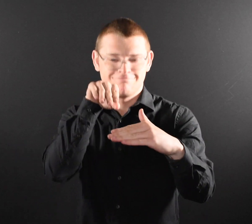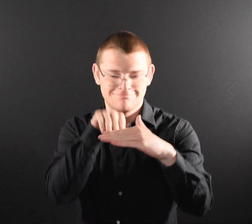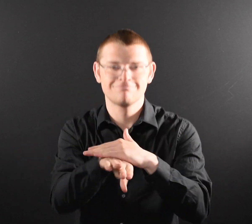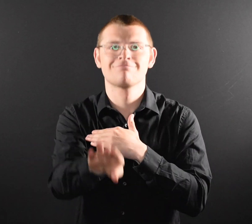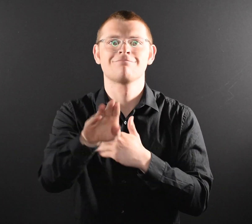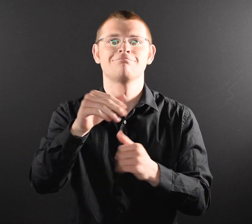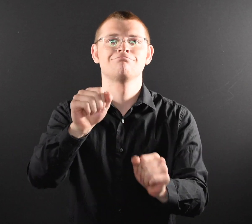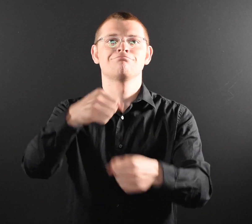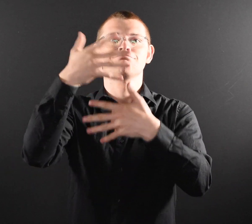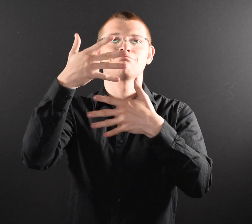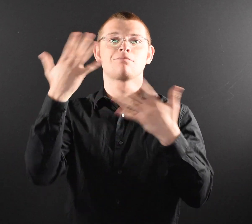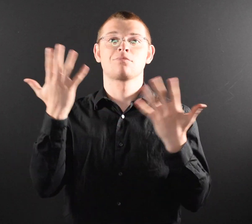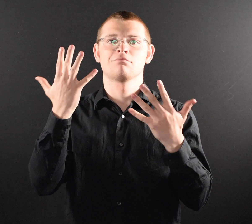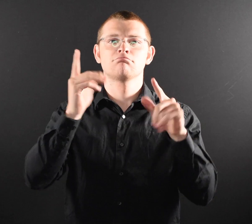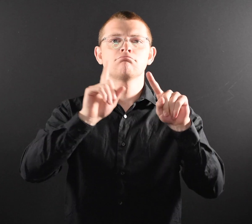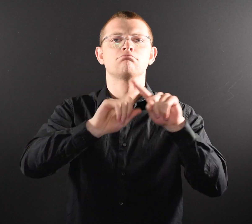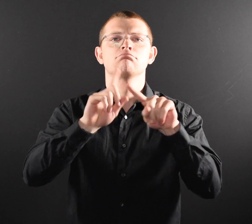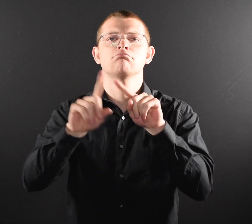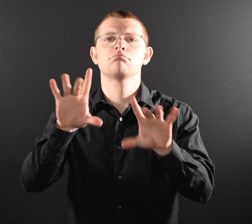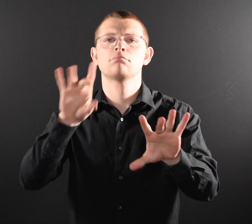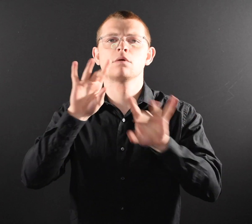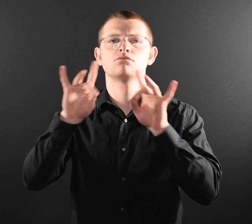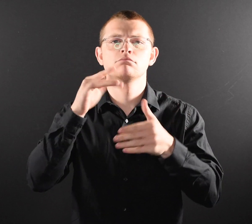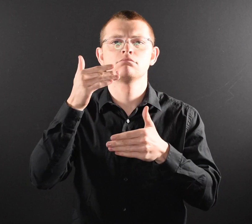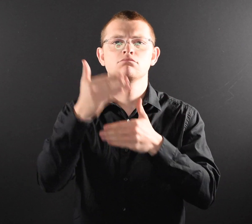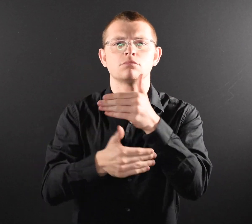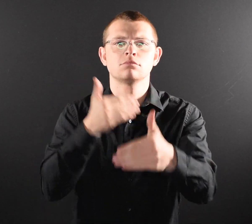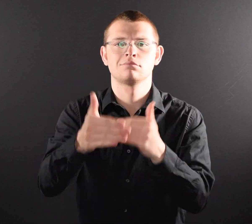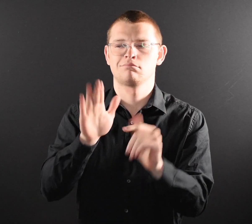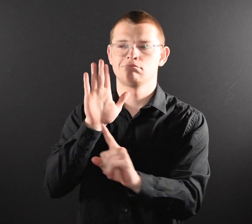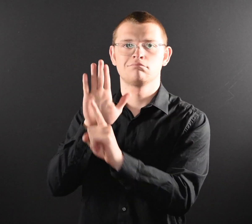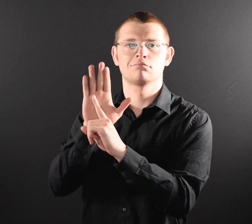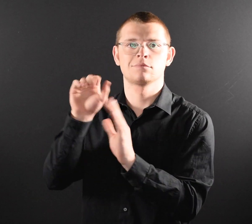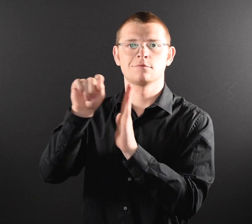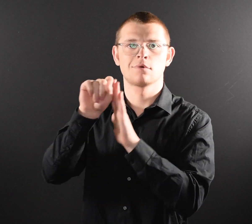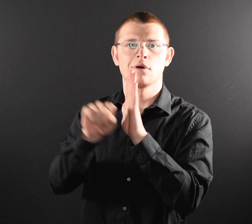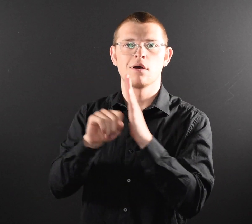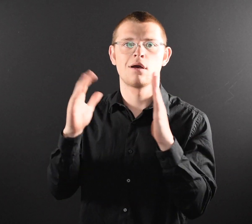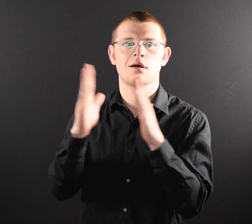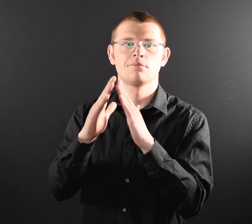you will also be entered into the random selection process for the state’s Community